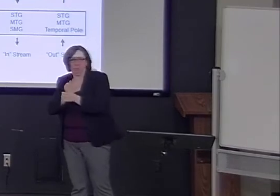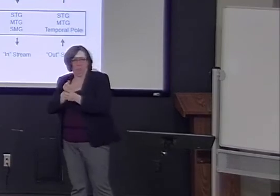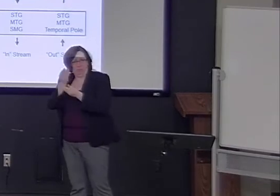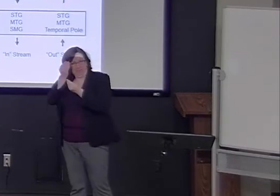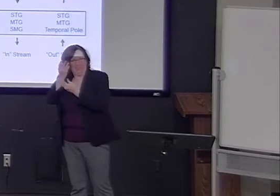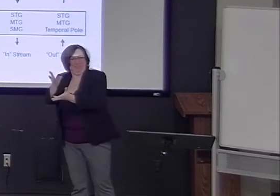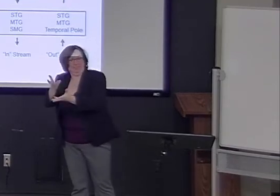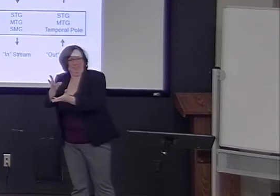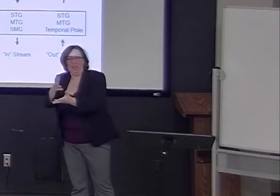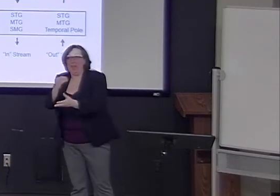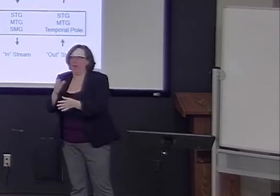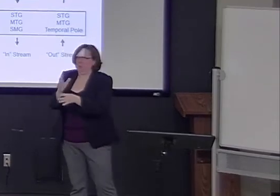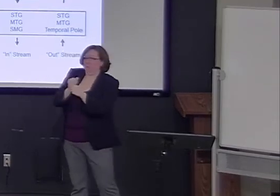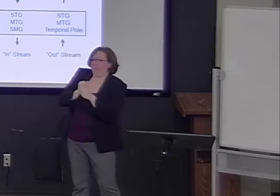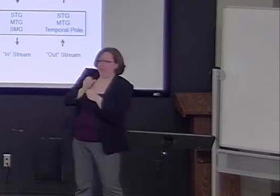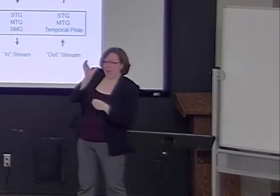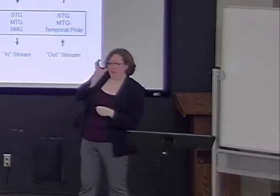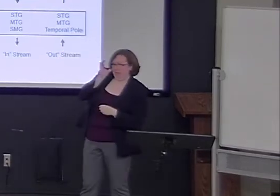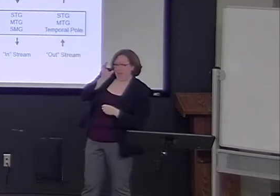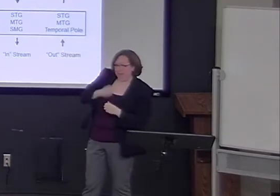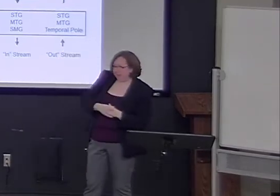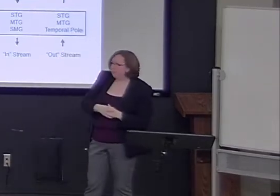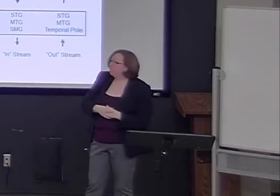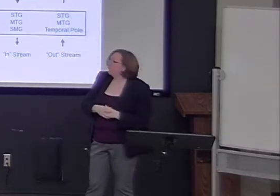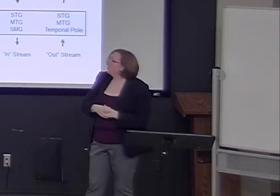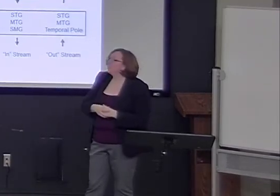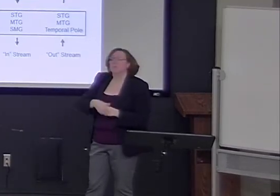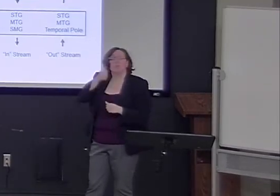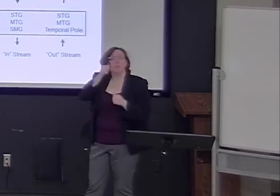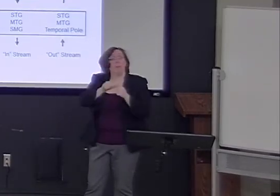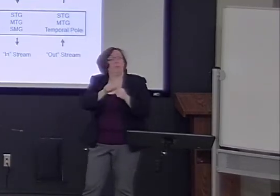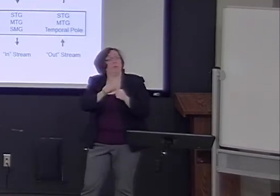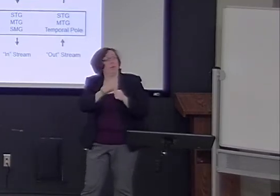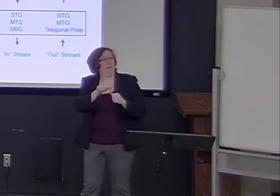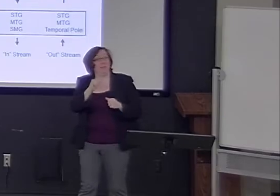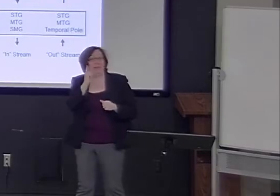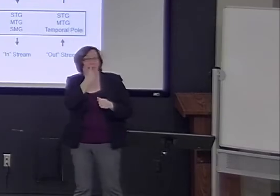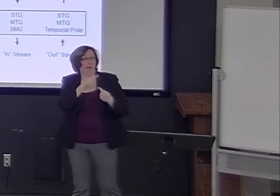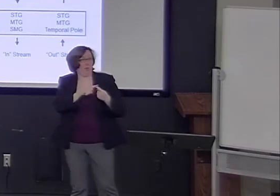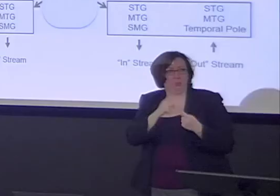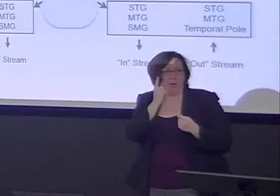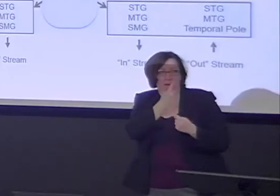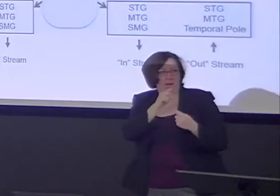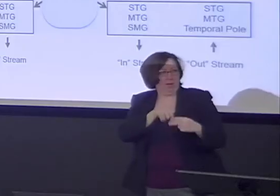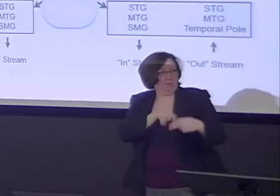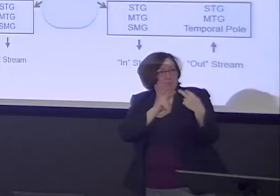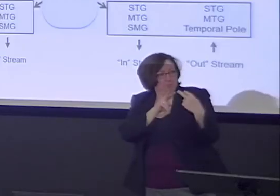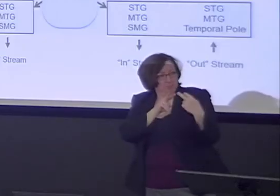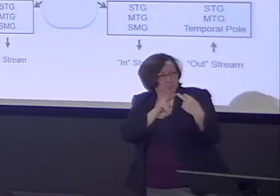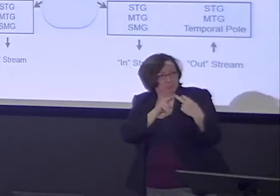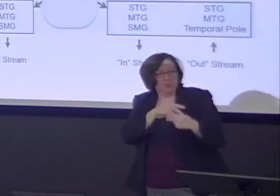And remember in the eye-to-eye condition, those two lines were just scrunched together.